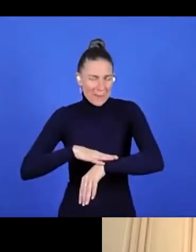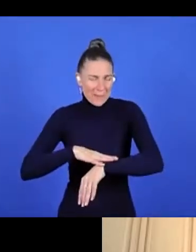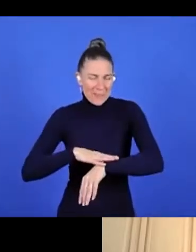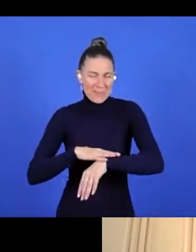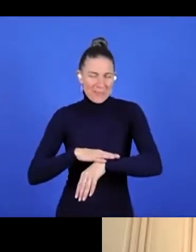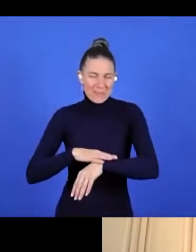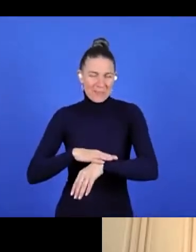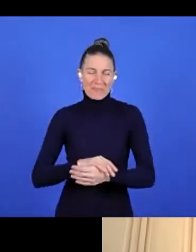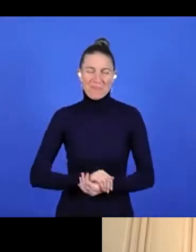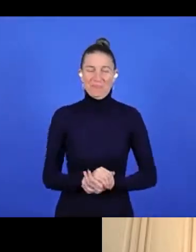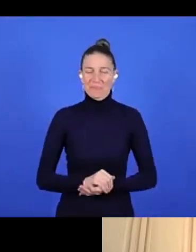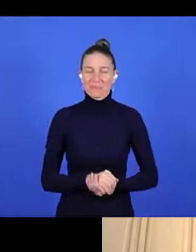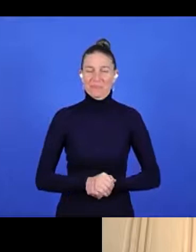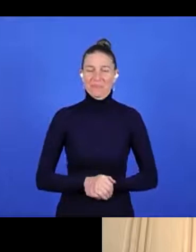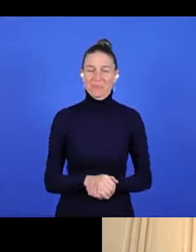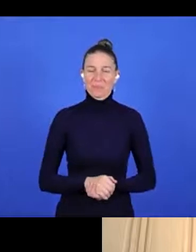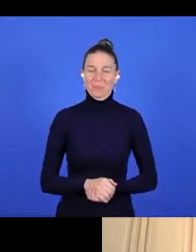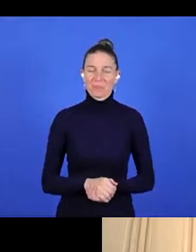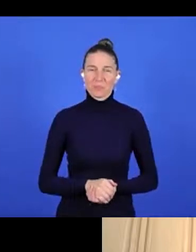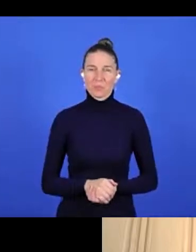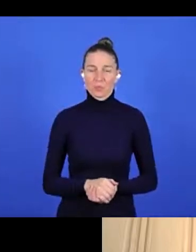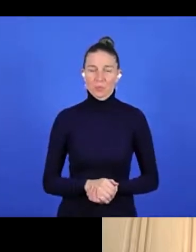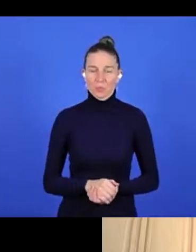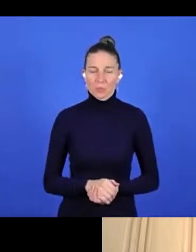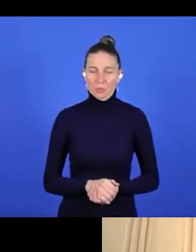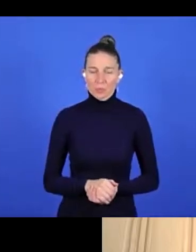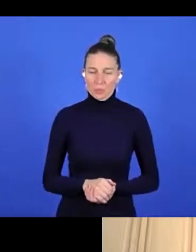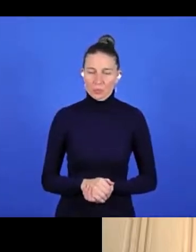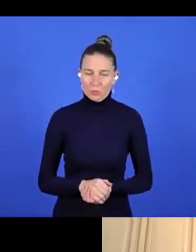. It will save us some time after that